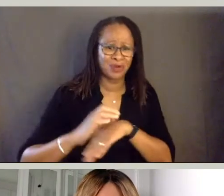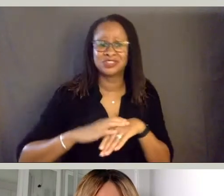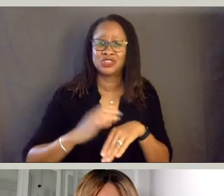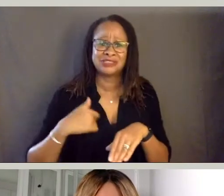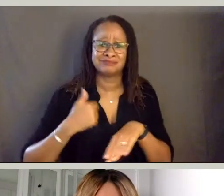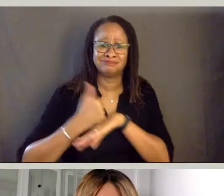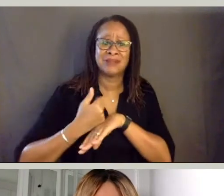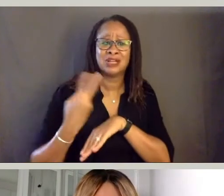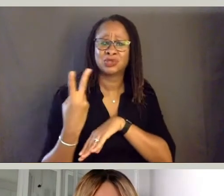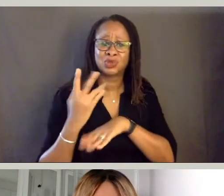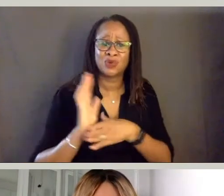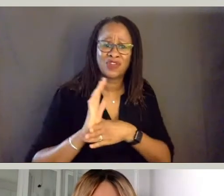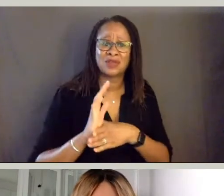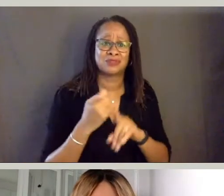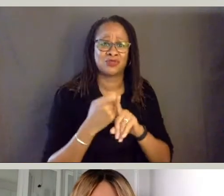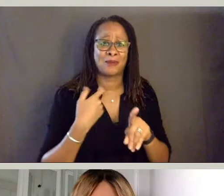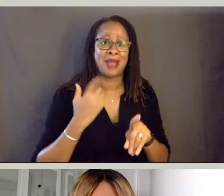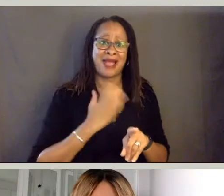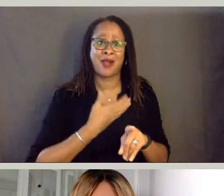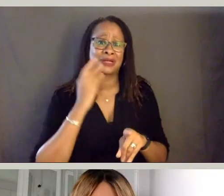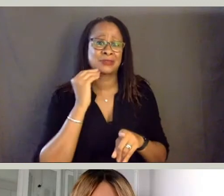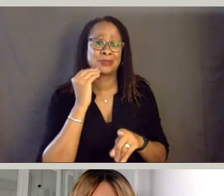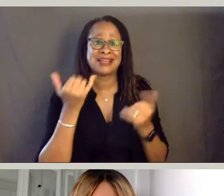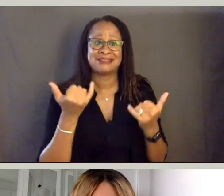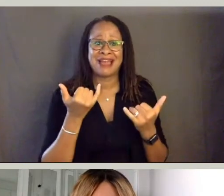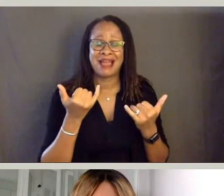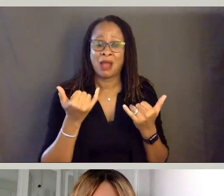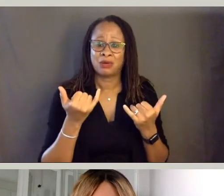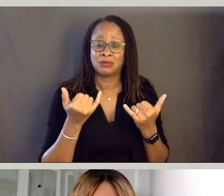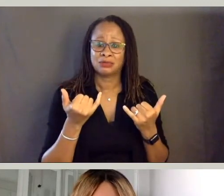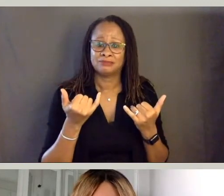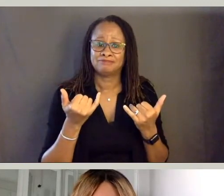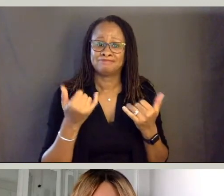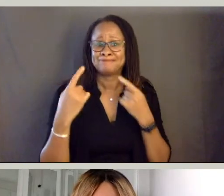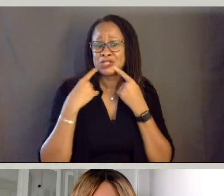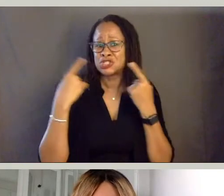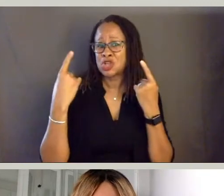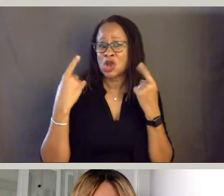since being on our set and now she's starring or not, I don't know those technical words,